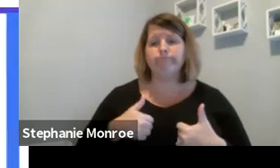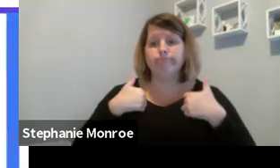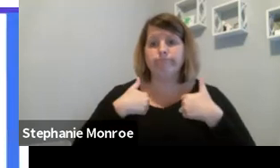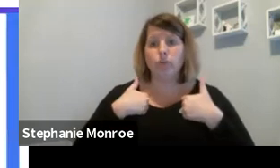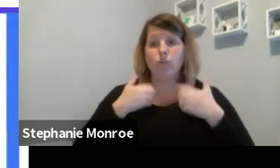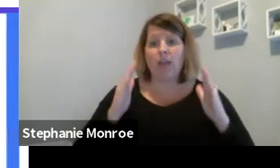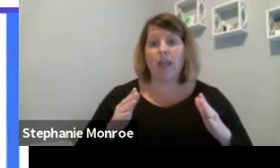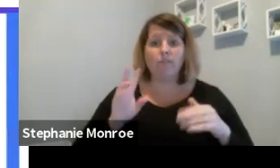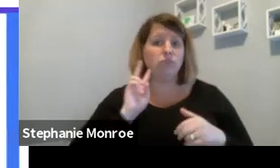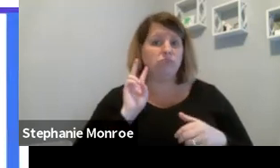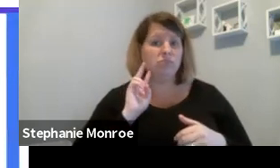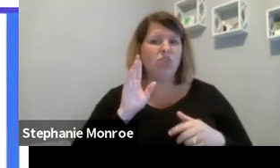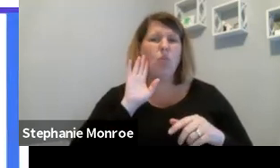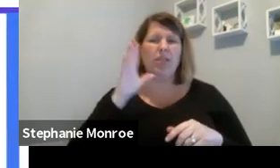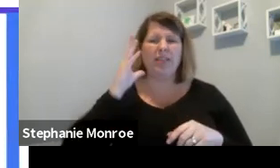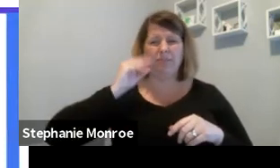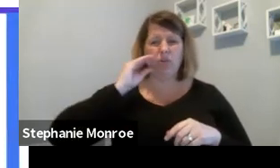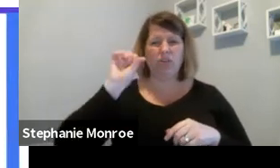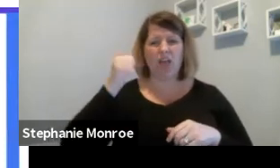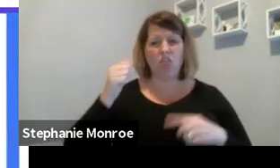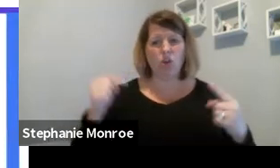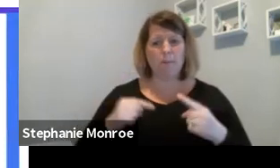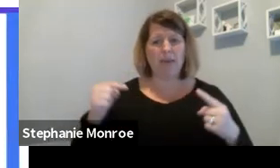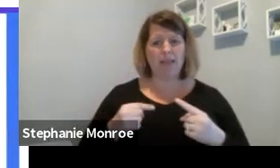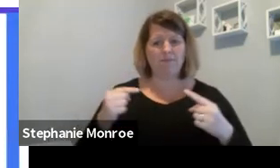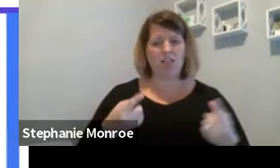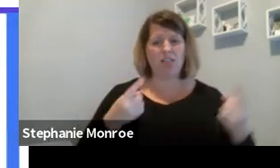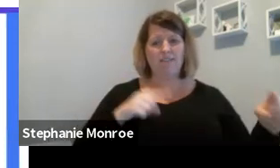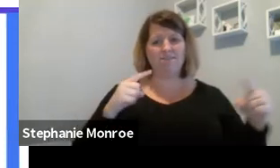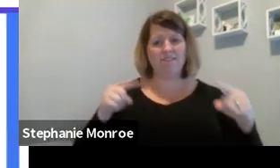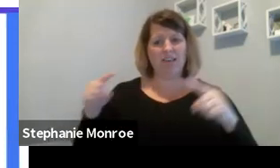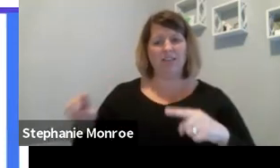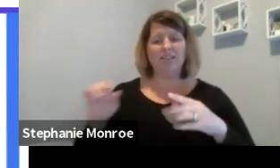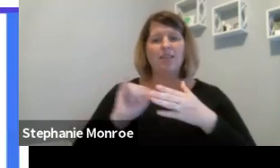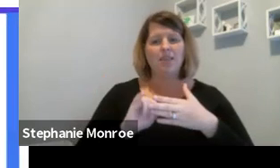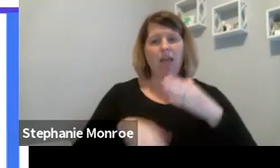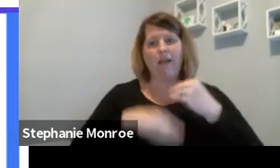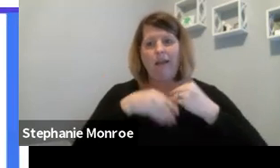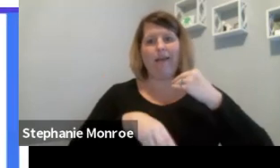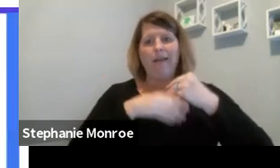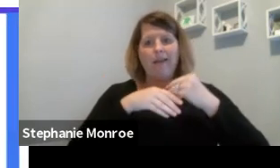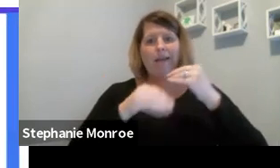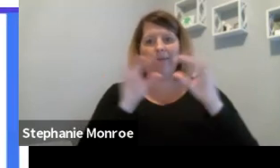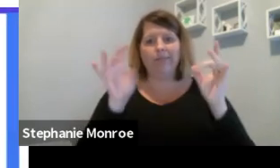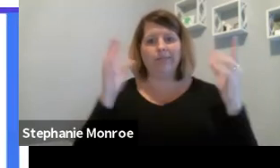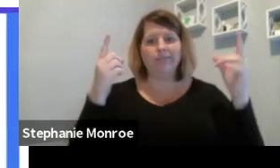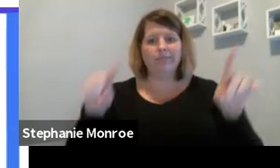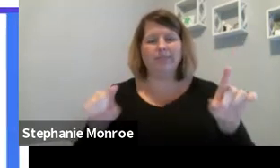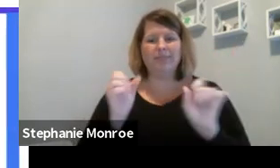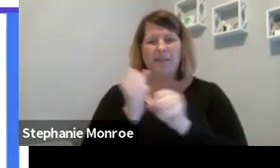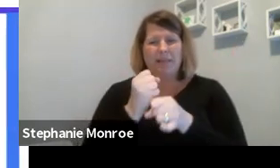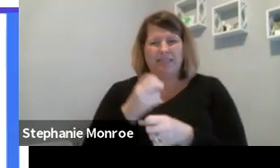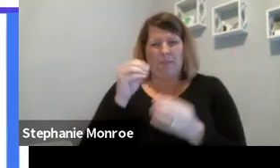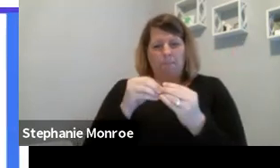other painful events that contribute to more trauma, which makes it harder for them to heal.